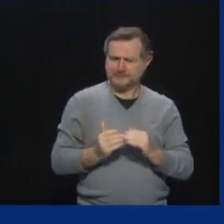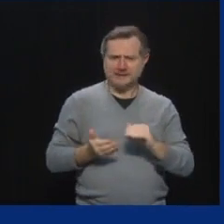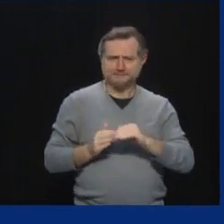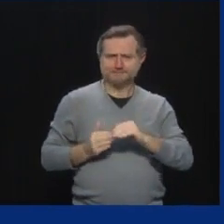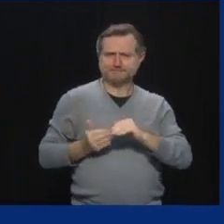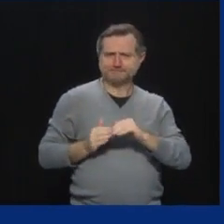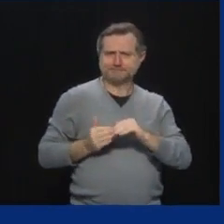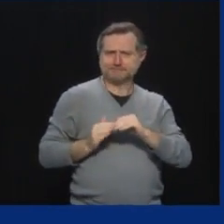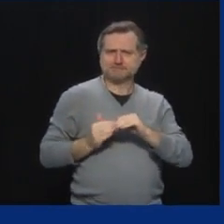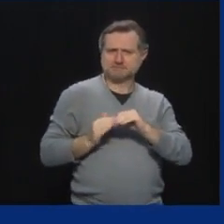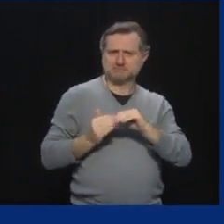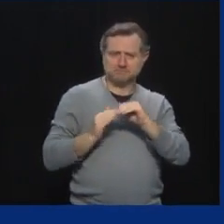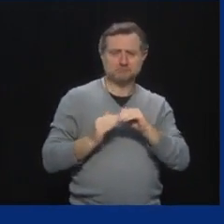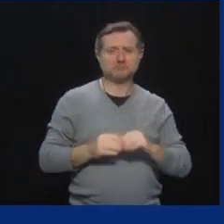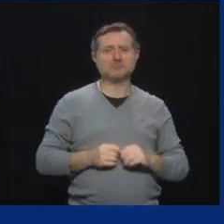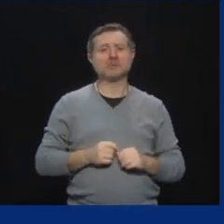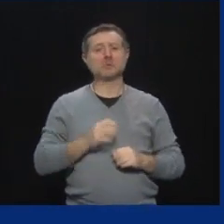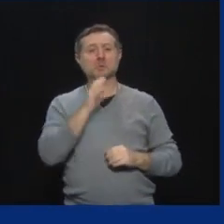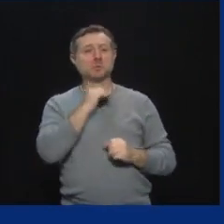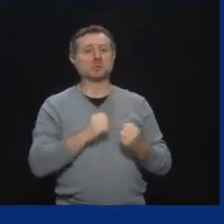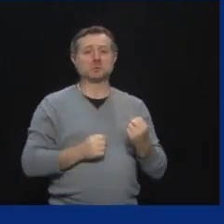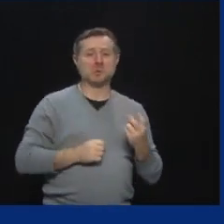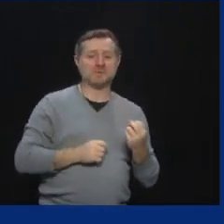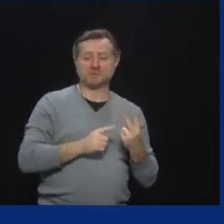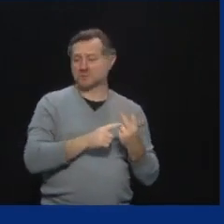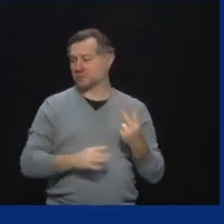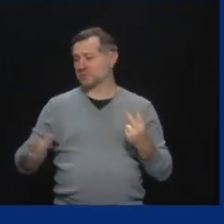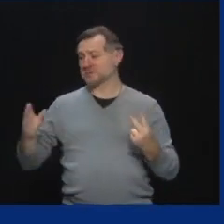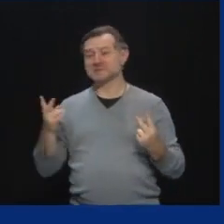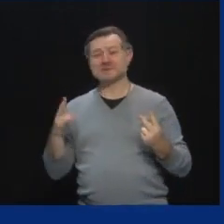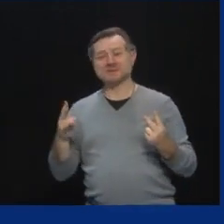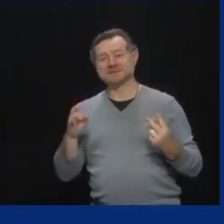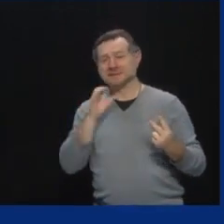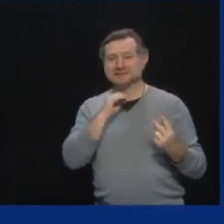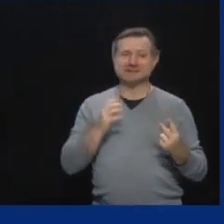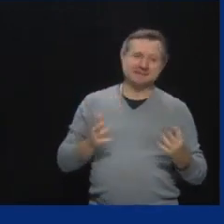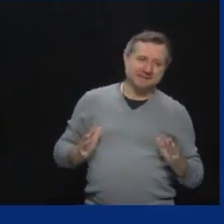people and I am not sure what other argument I can make to the parents of